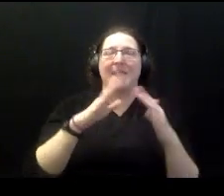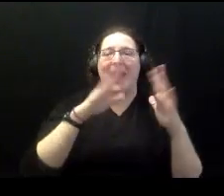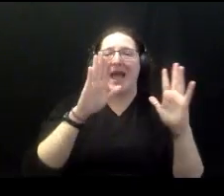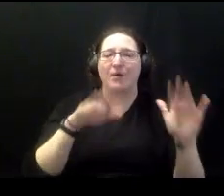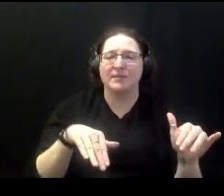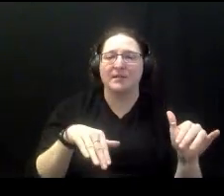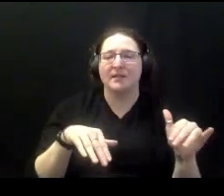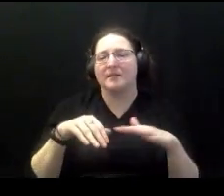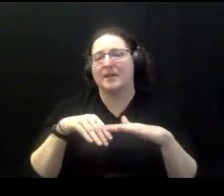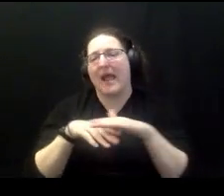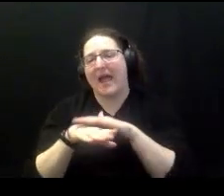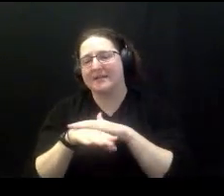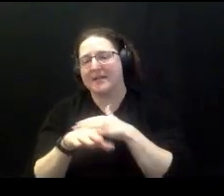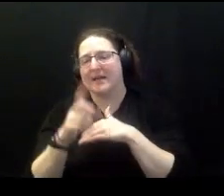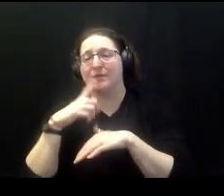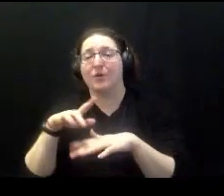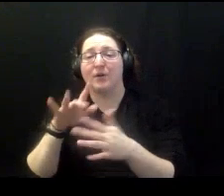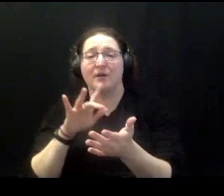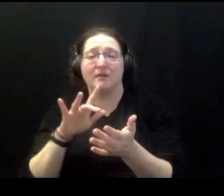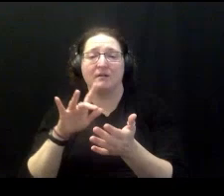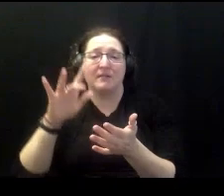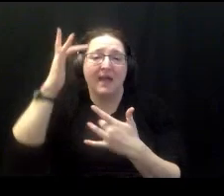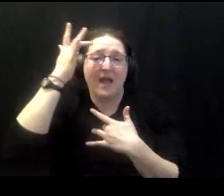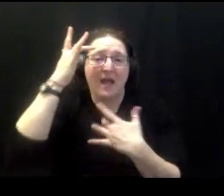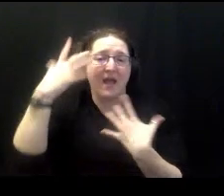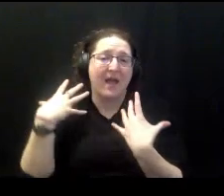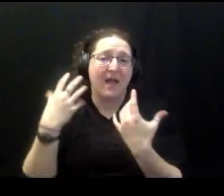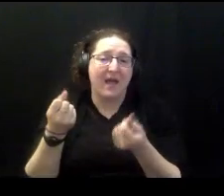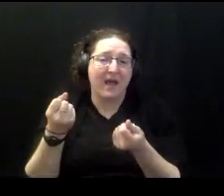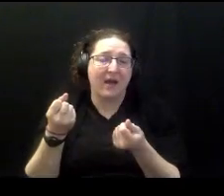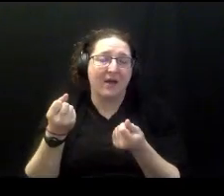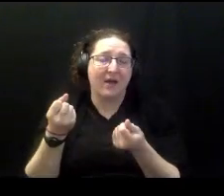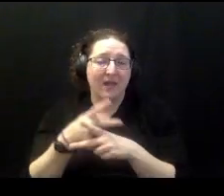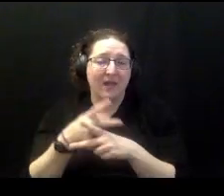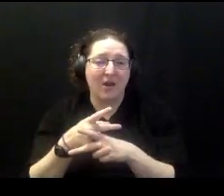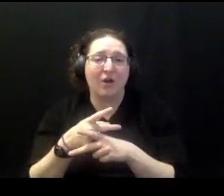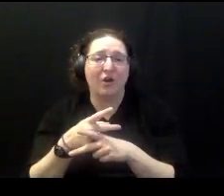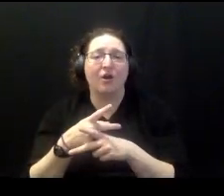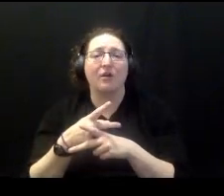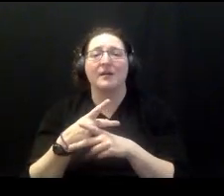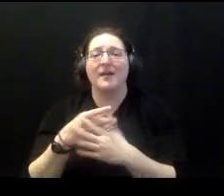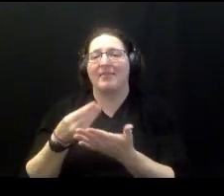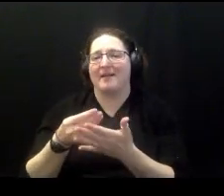and quality healthcare, and economic stability, and impacts to